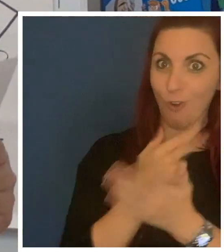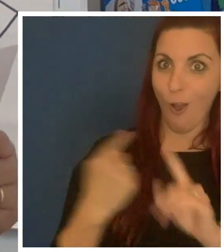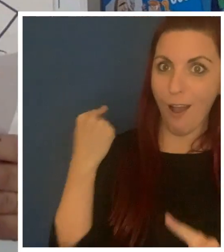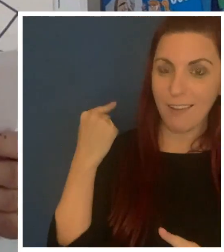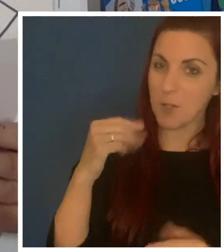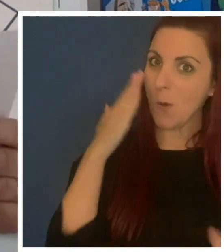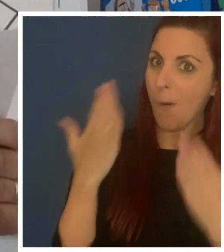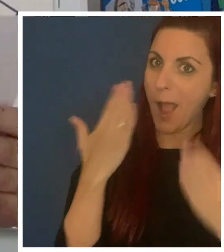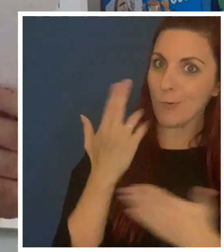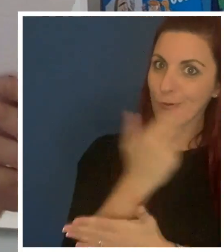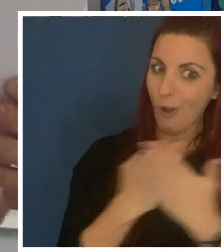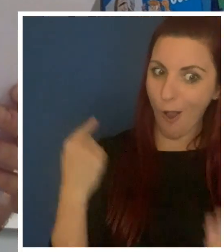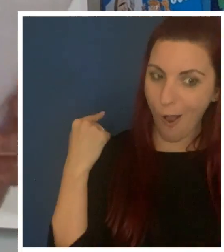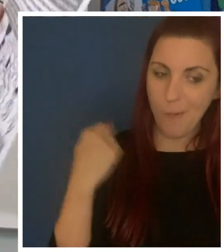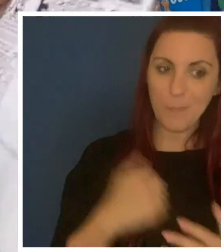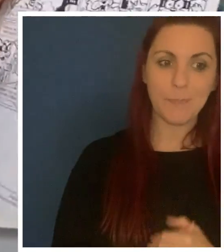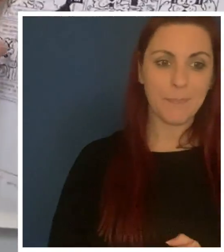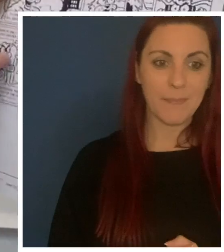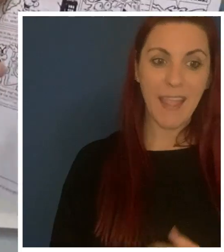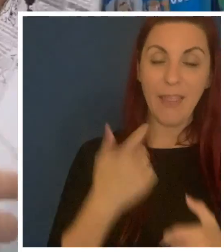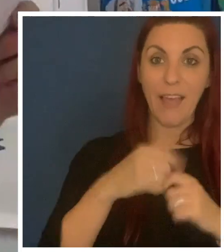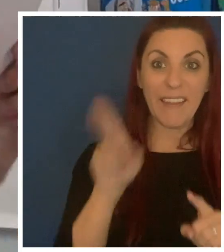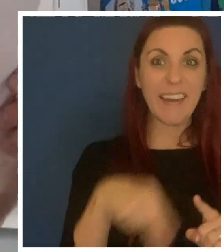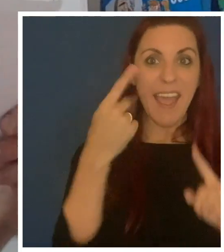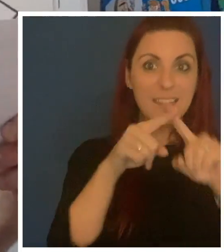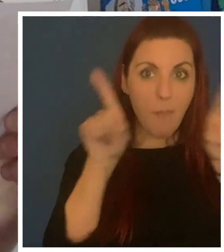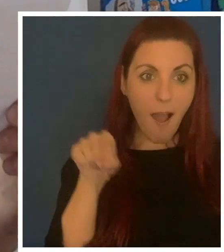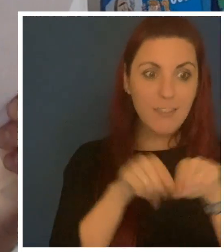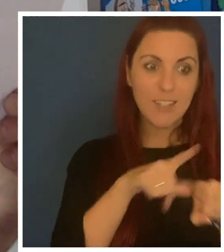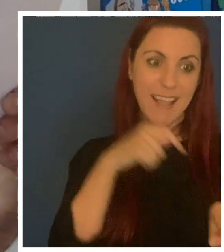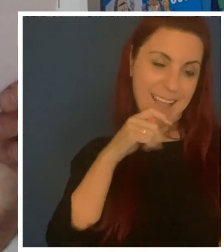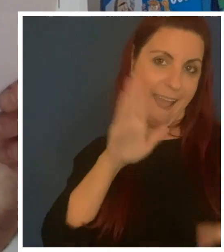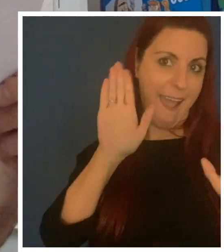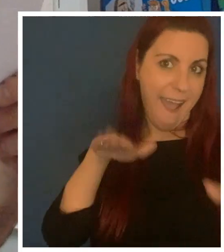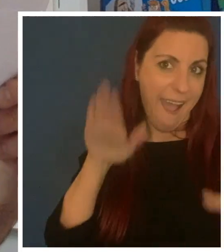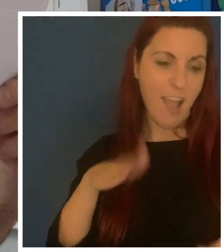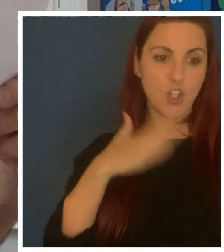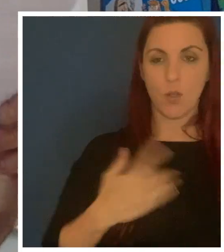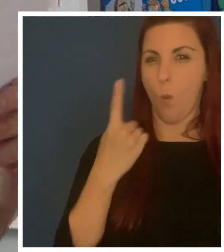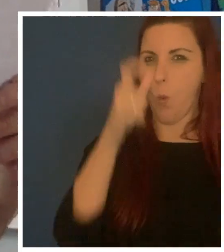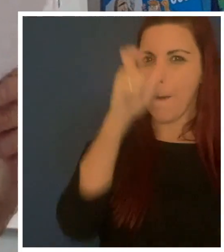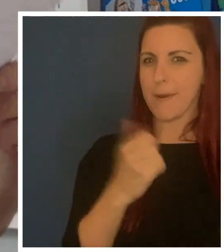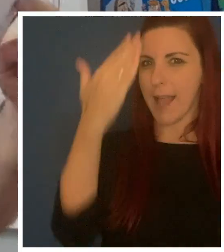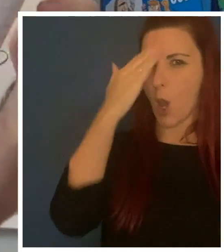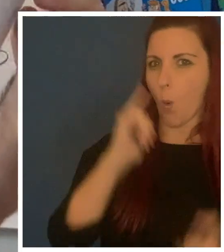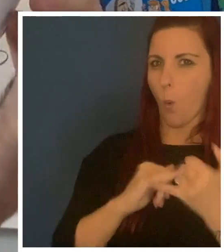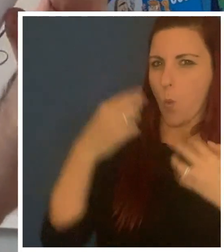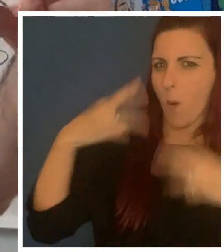how to draw Sparkie in this comic strip, and in the next panel she says, 'ha, there's only one person that I know who wastes so much energy', and she